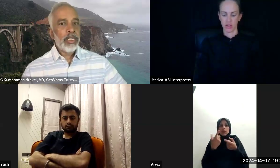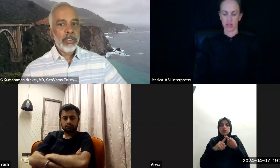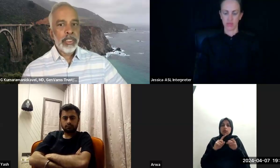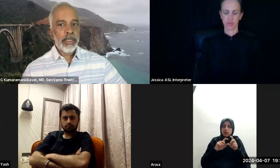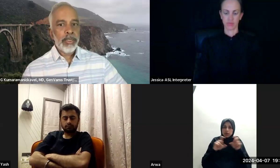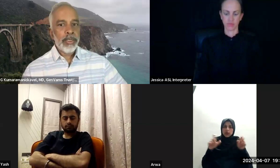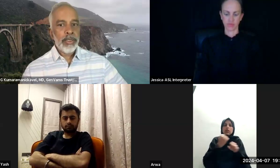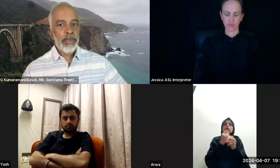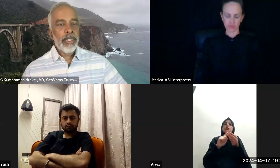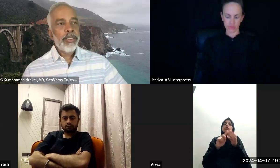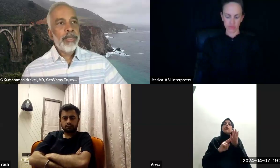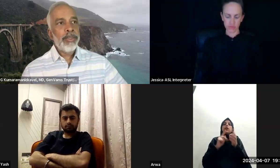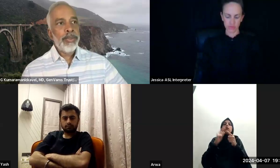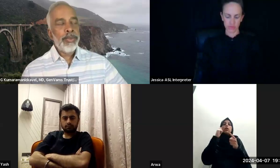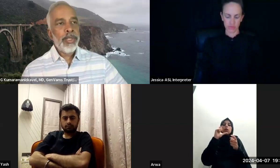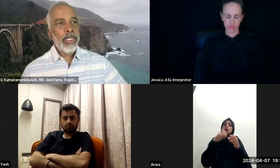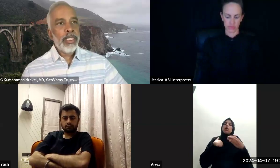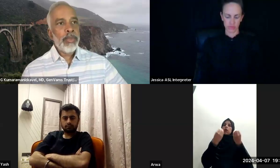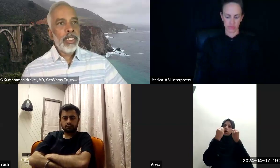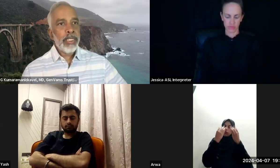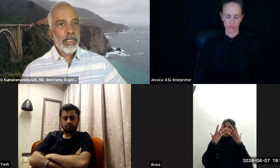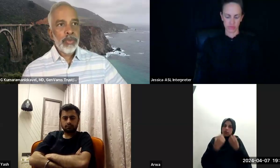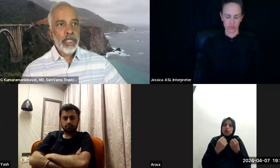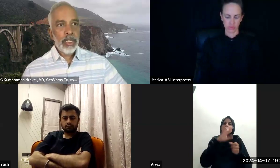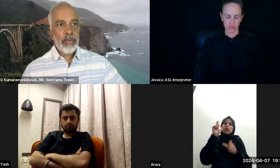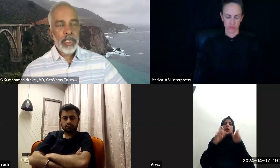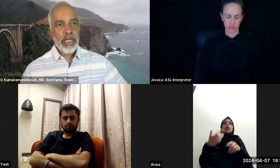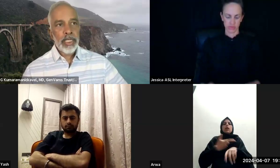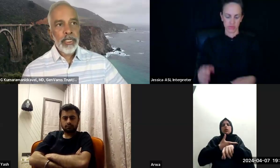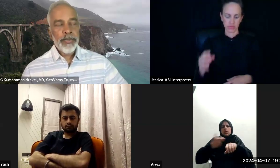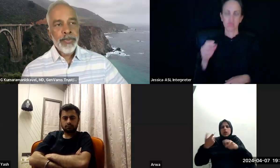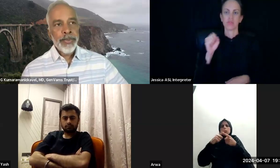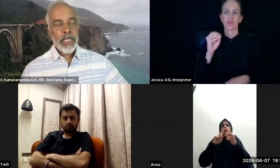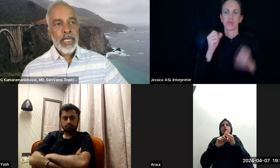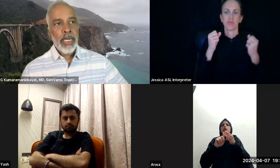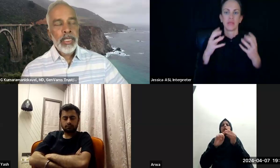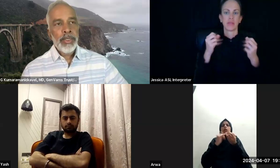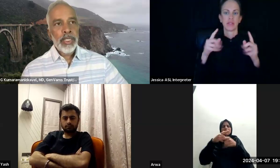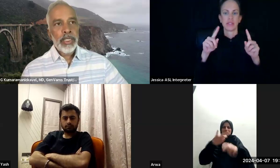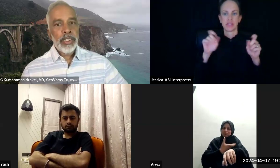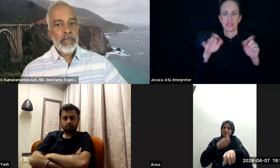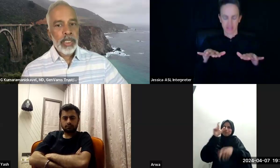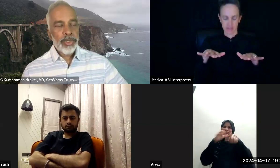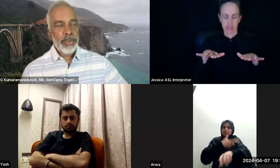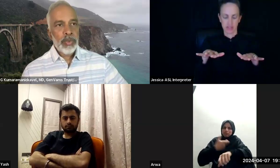counseling. Okay so and there are many tests to be done prenatally. And you can test them. I'll show you